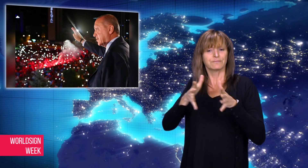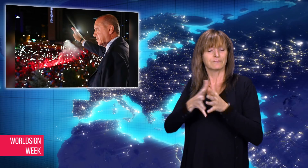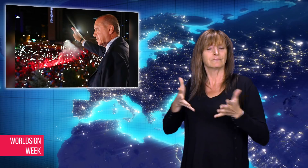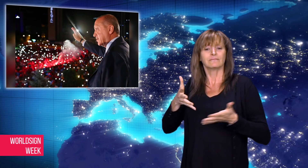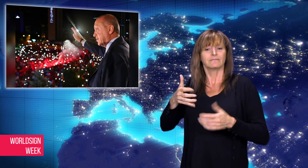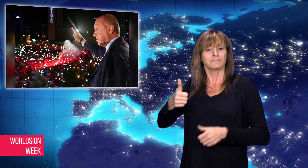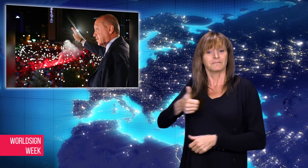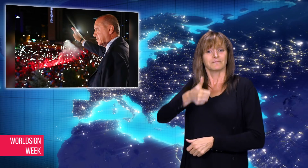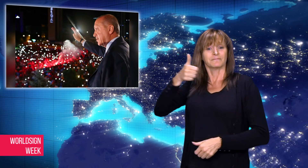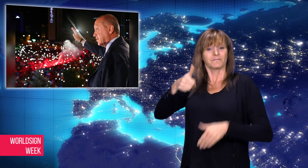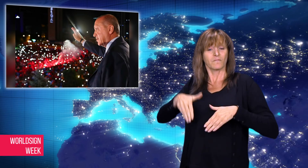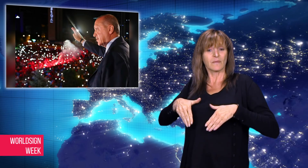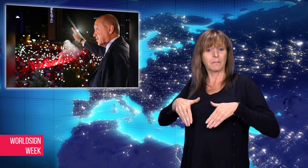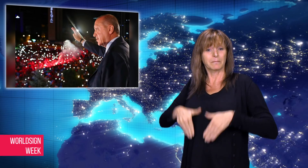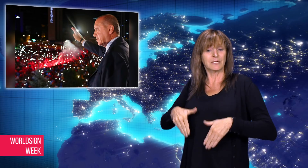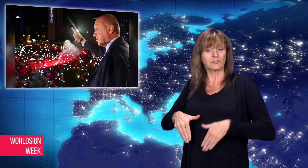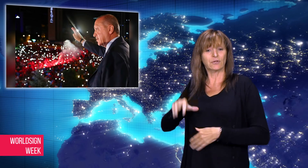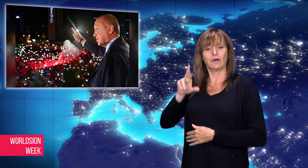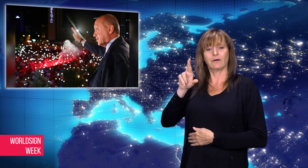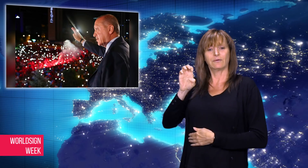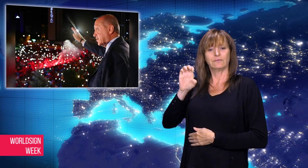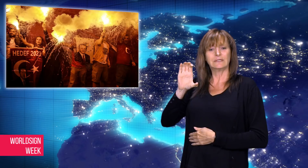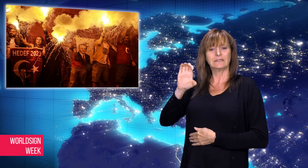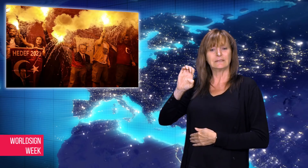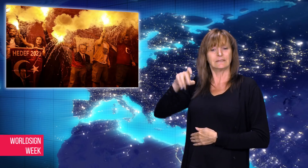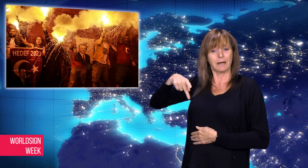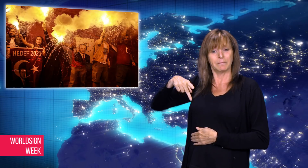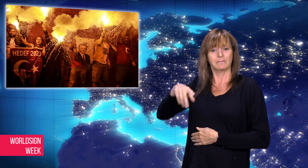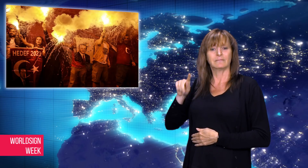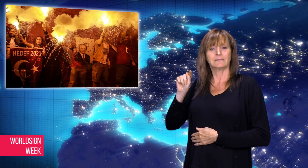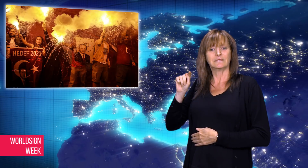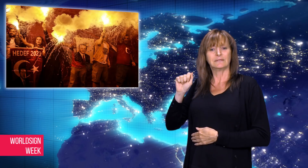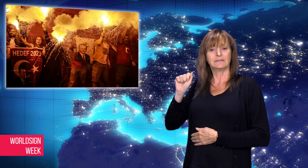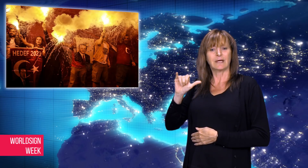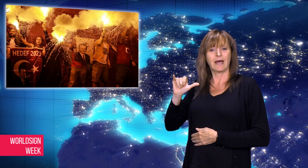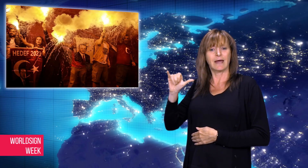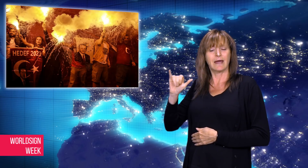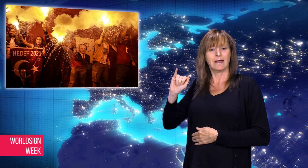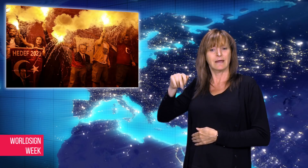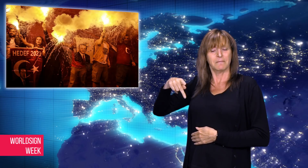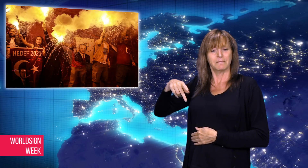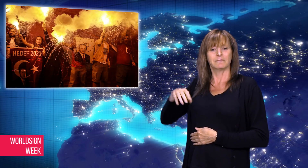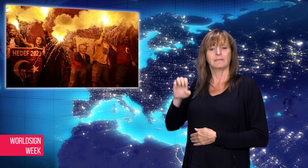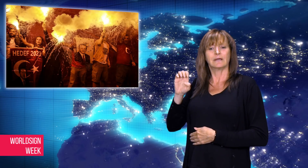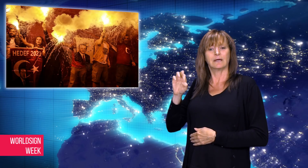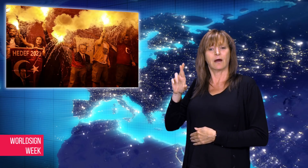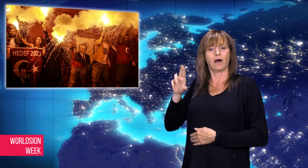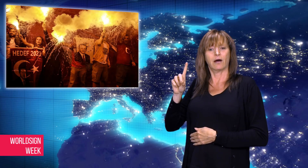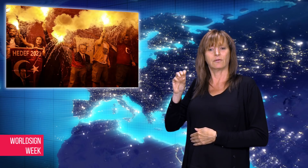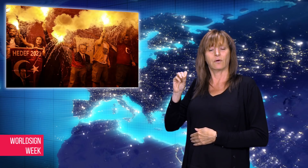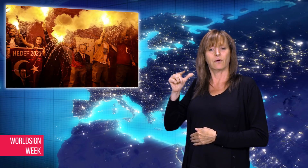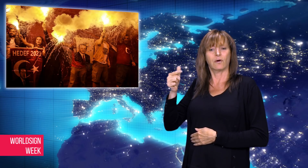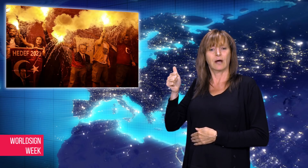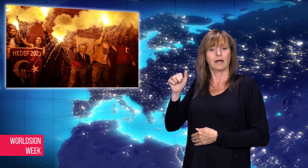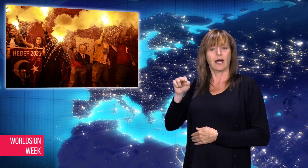prime minister Recep Tayyip Erdogan has been elected as the first